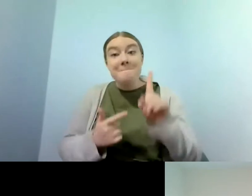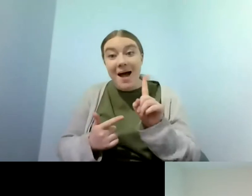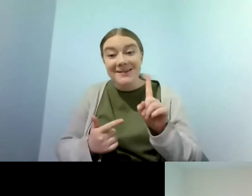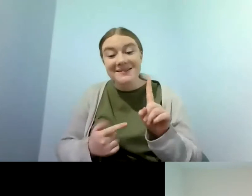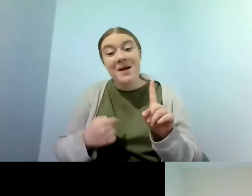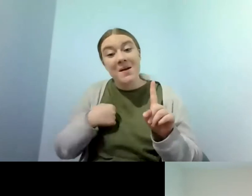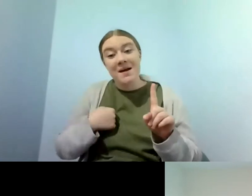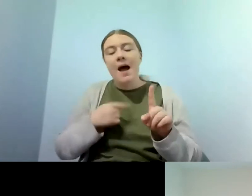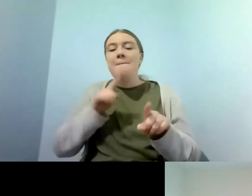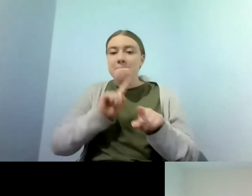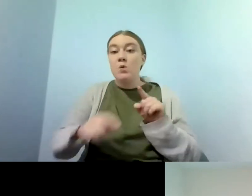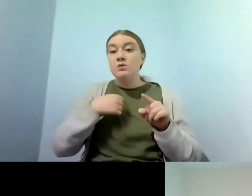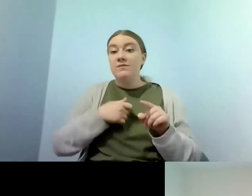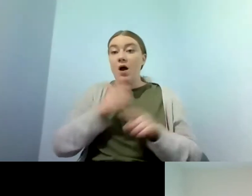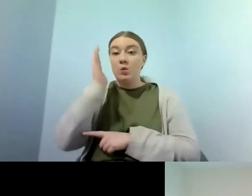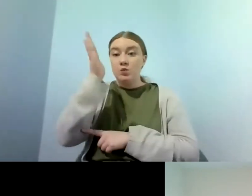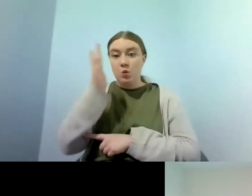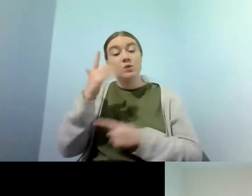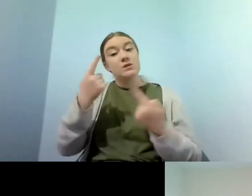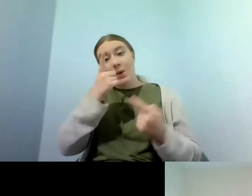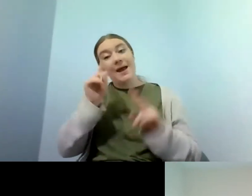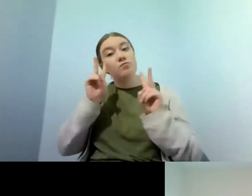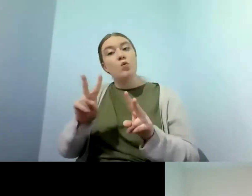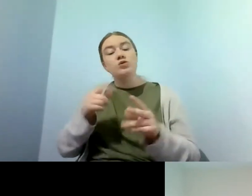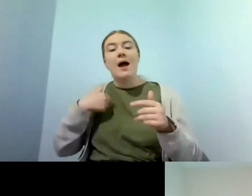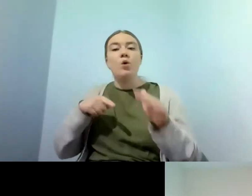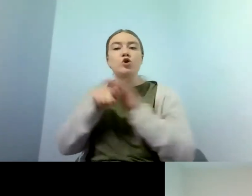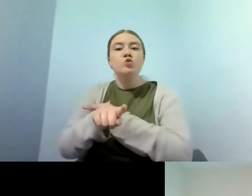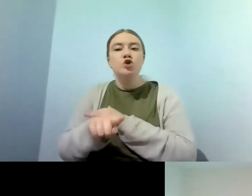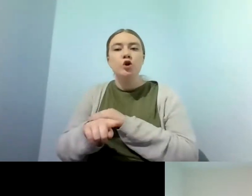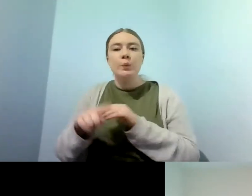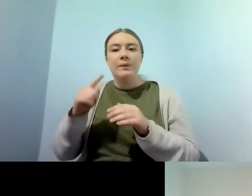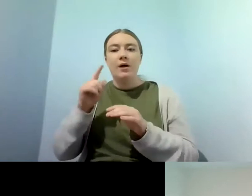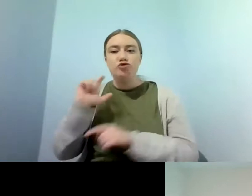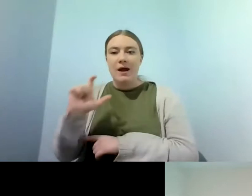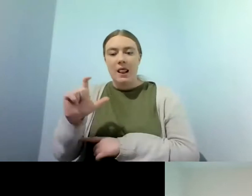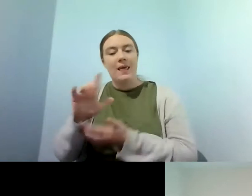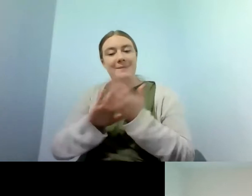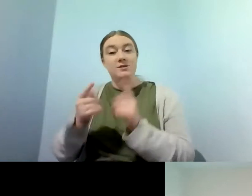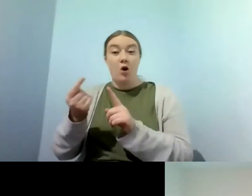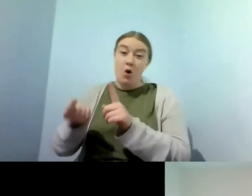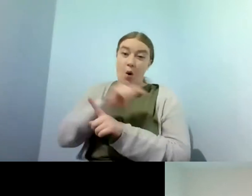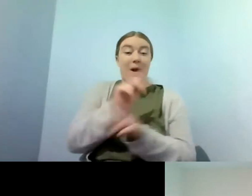most of the talks available on our youtube channel so and you can go back and watch those if you'd